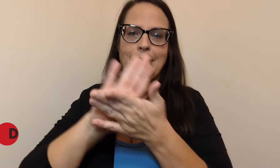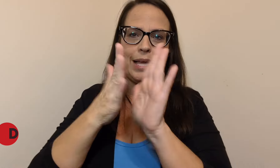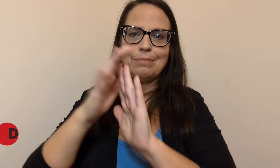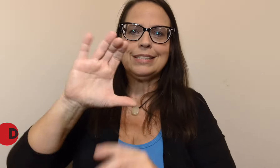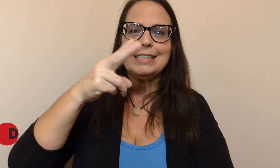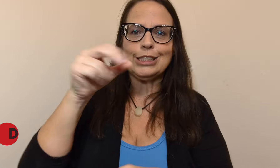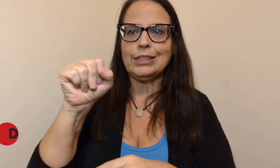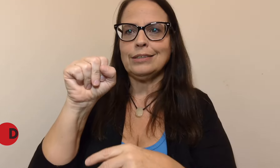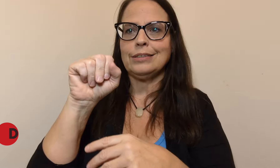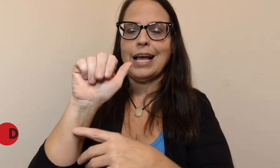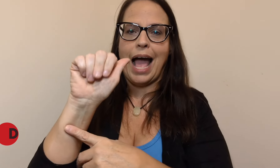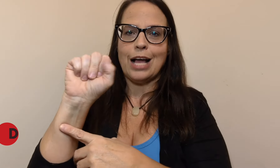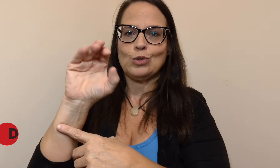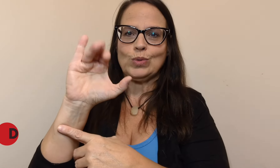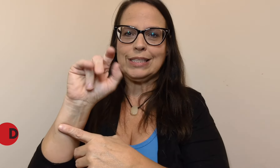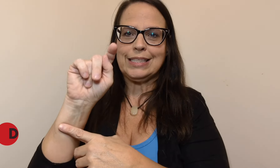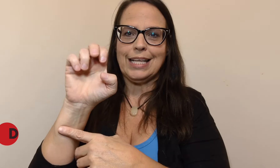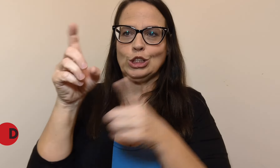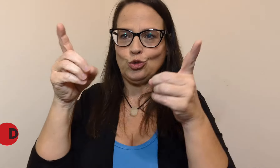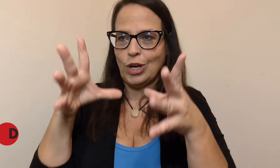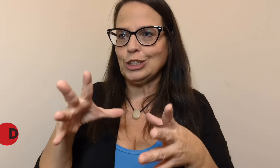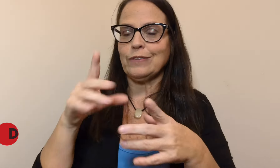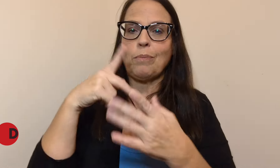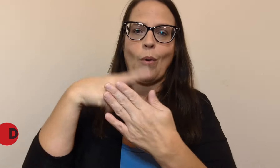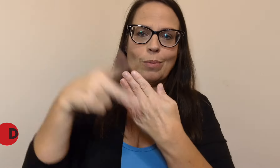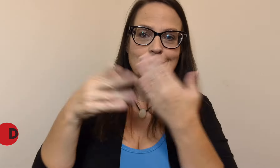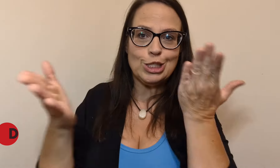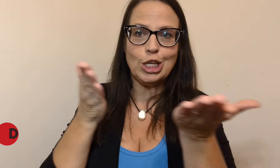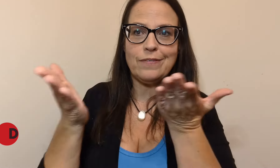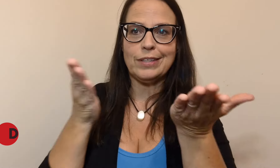to become CHS Associate Director of Programs and Services.